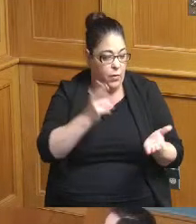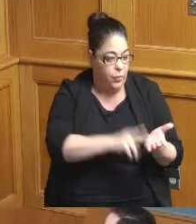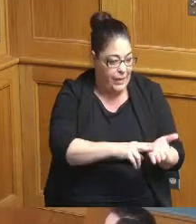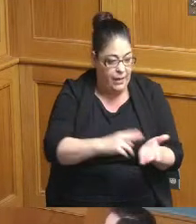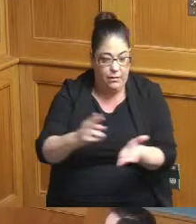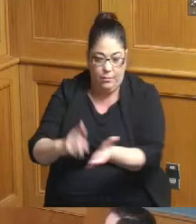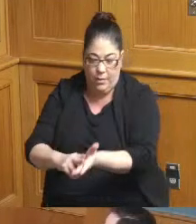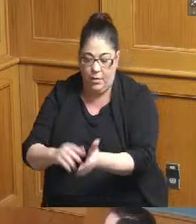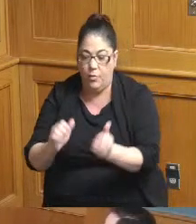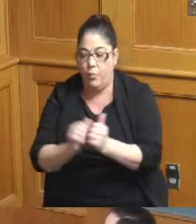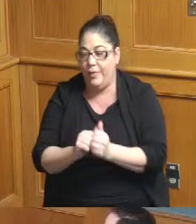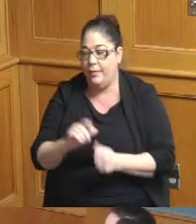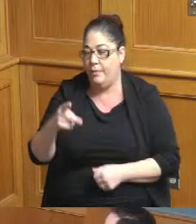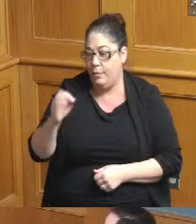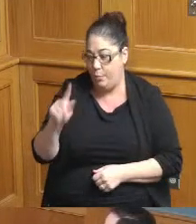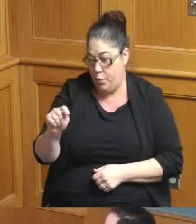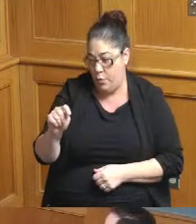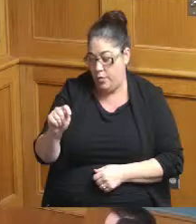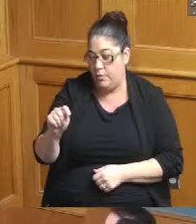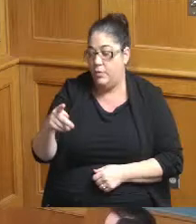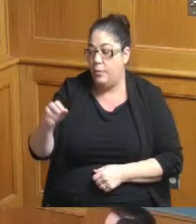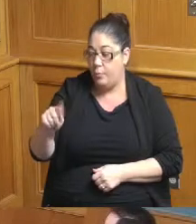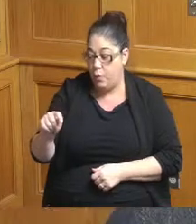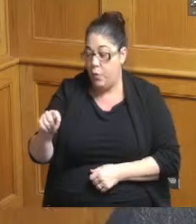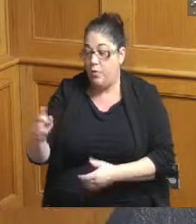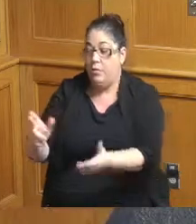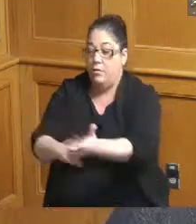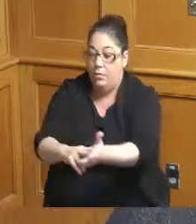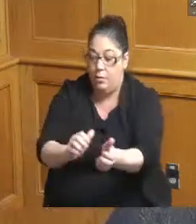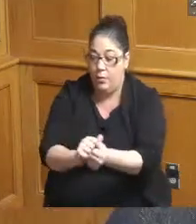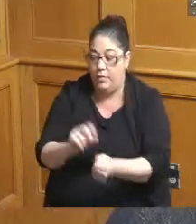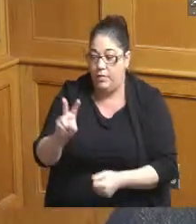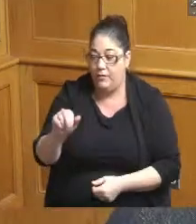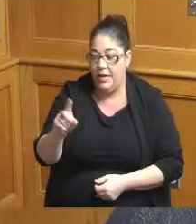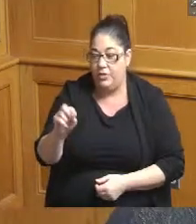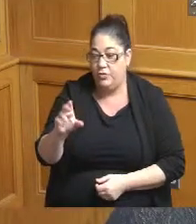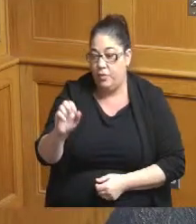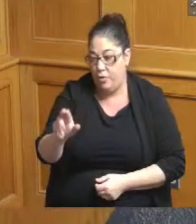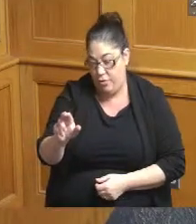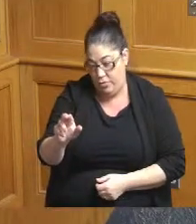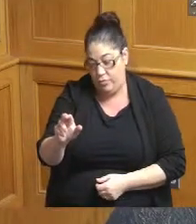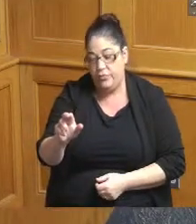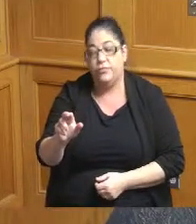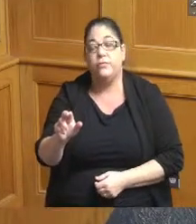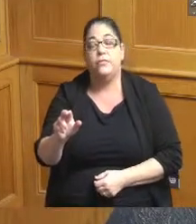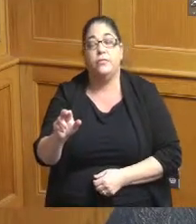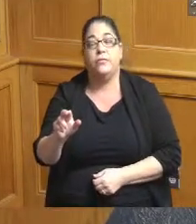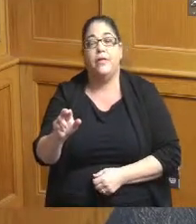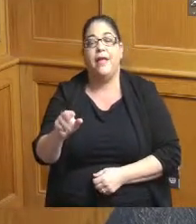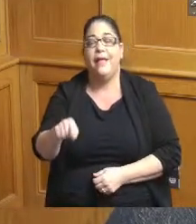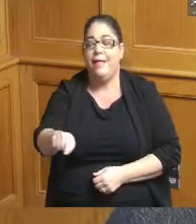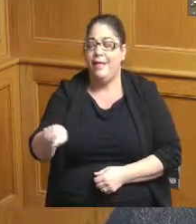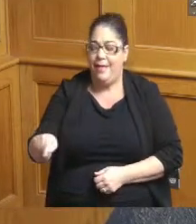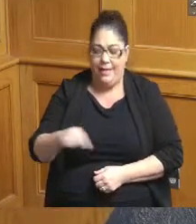Vandecar as we said earlier indicated that at the point there was some thought that there was